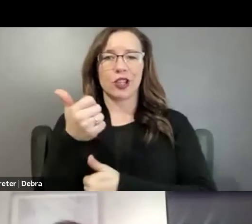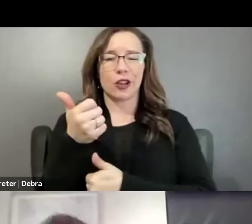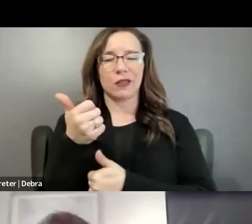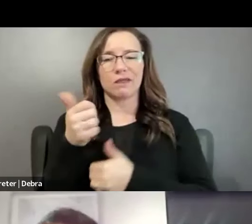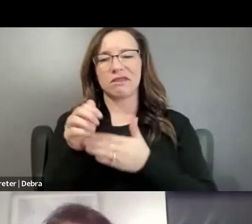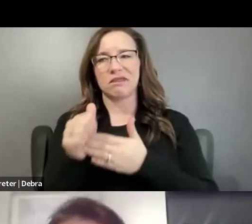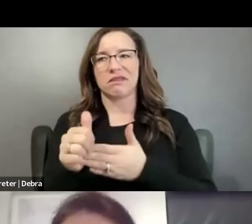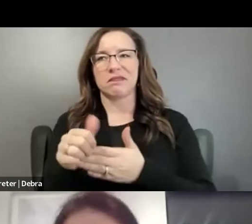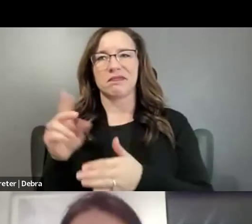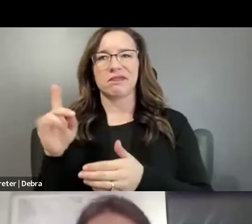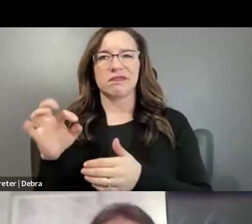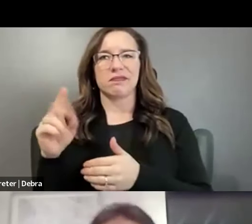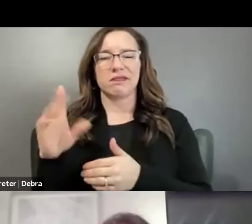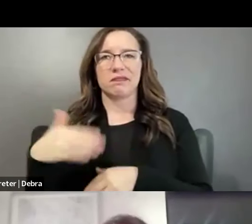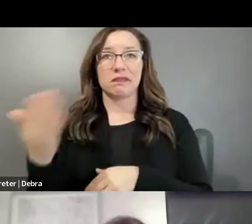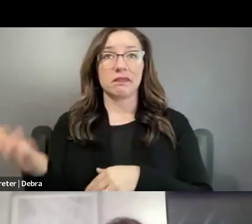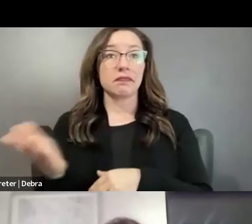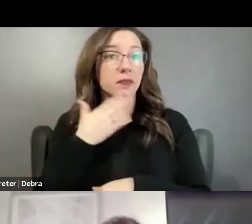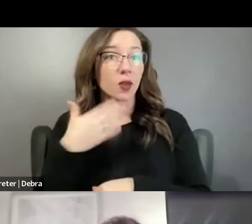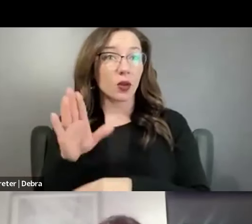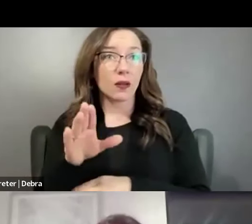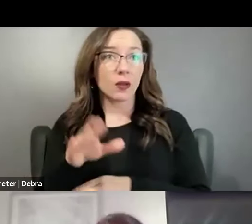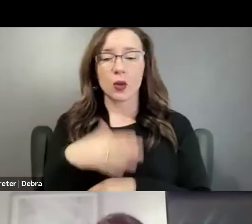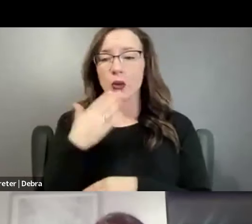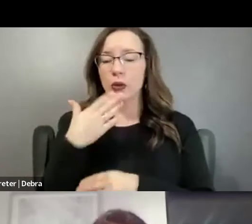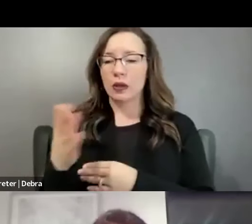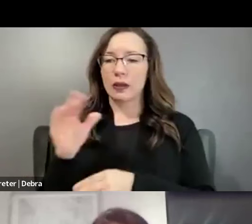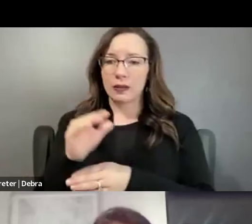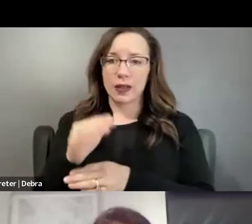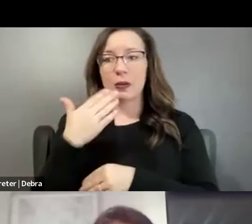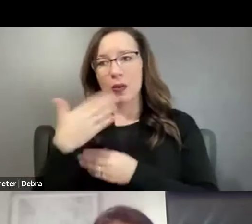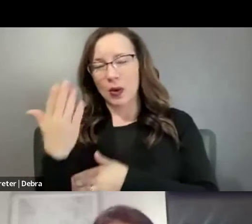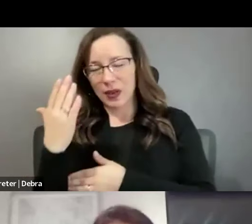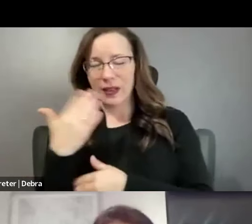Thank you very much Stephanie. Good afternoon, good evening, good morning to everyone. Thank you for joining us today.